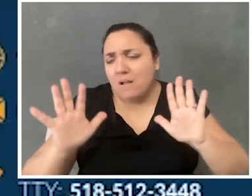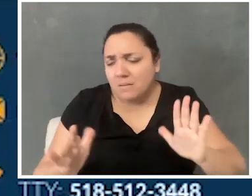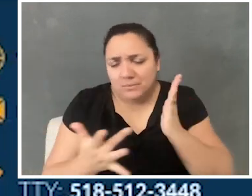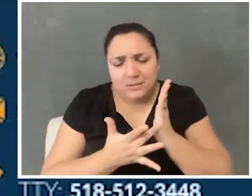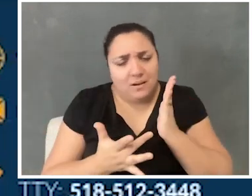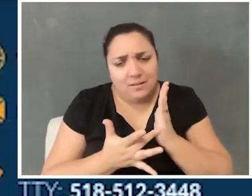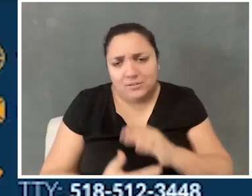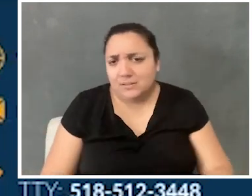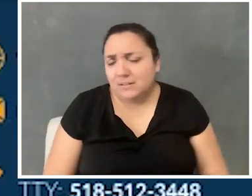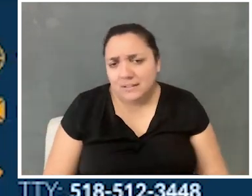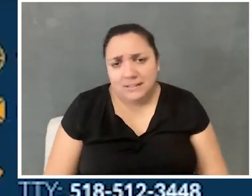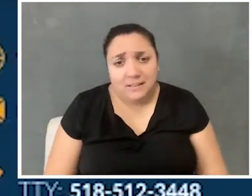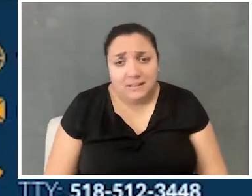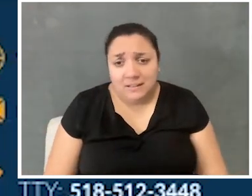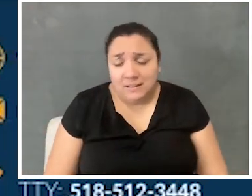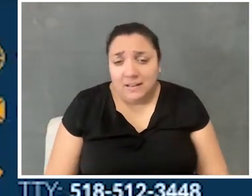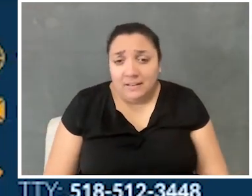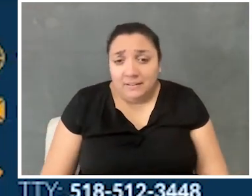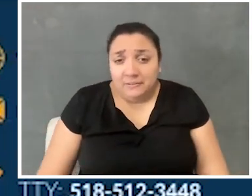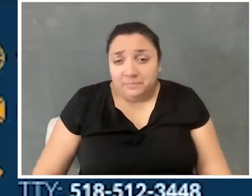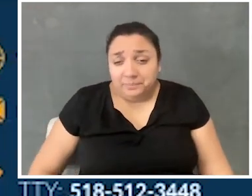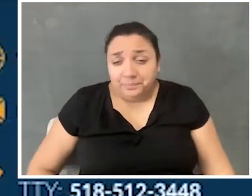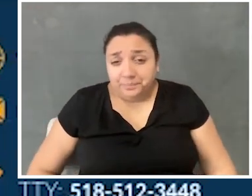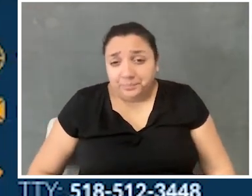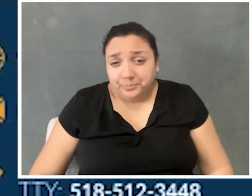that I don't know that we would have seen it